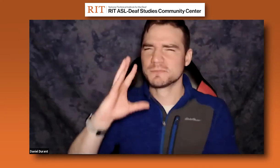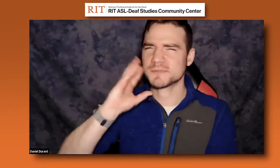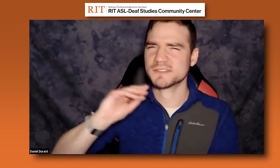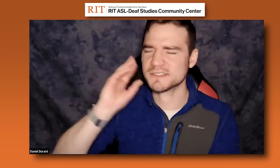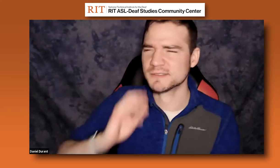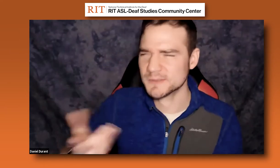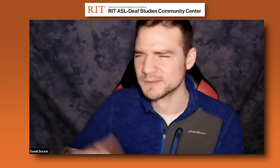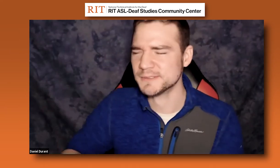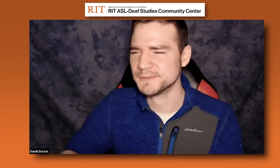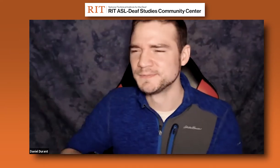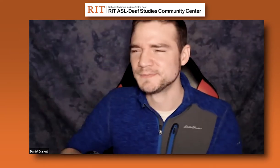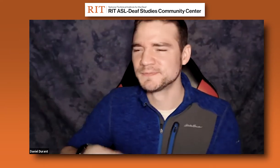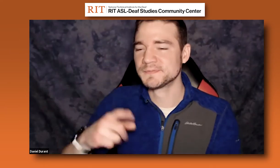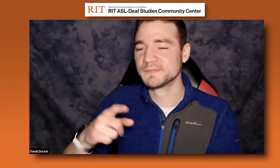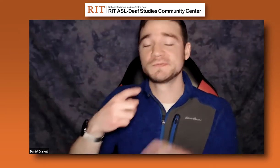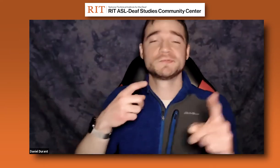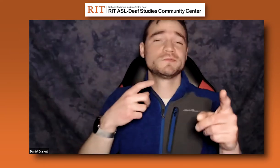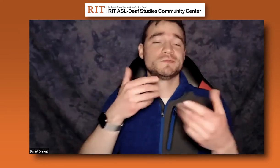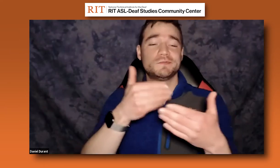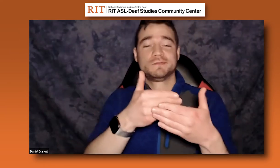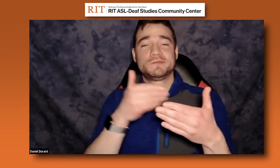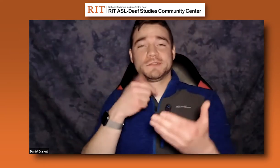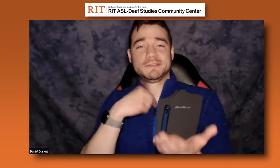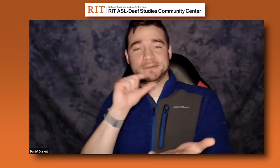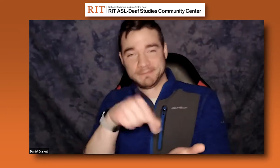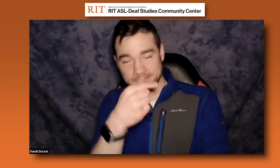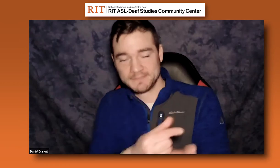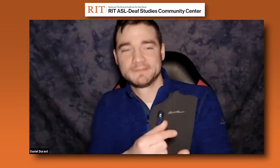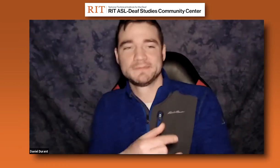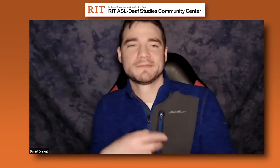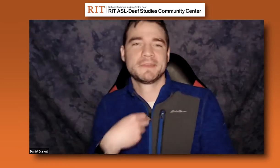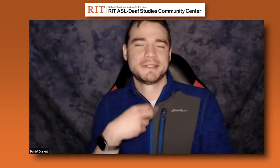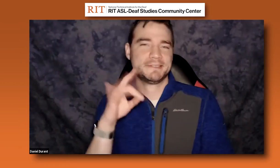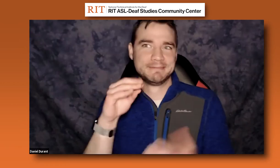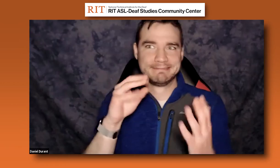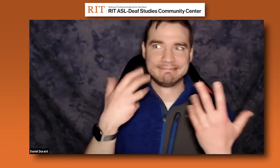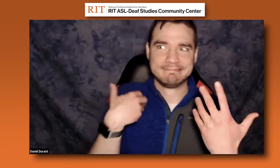and it was a fantastic experience.